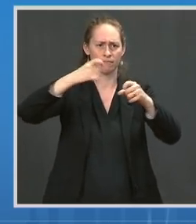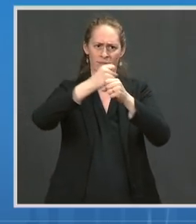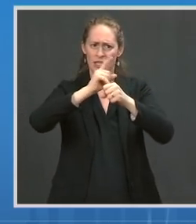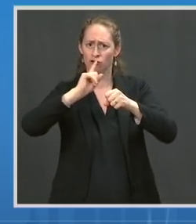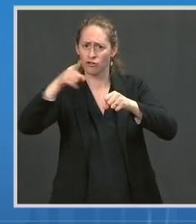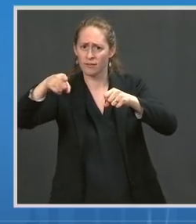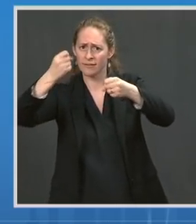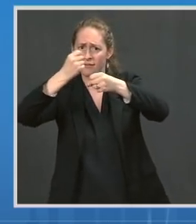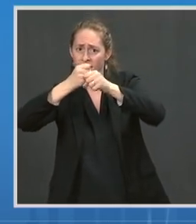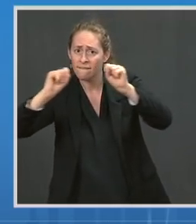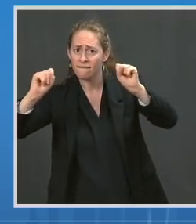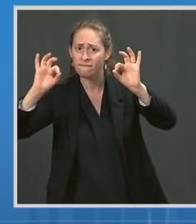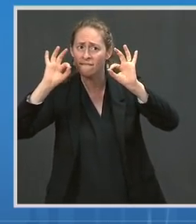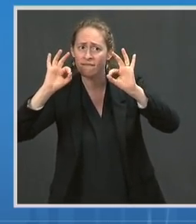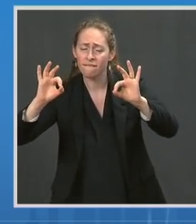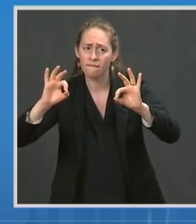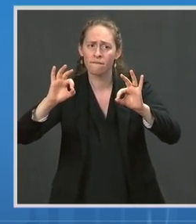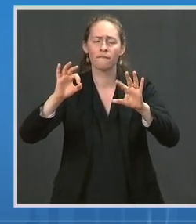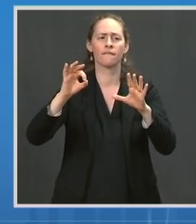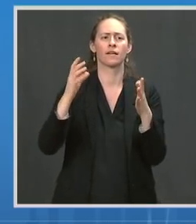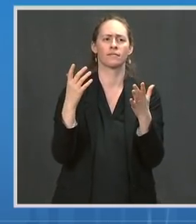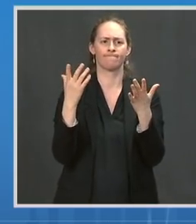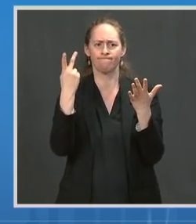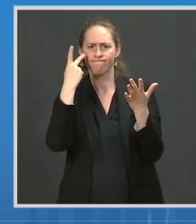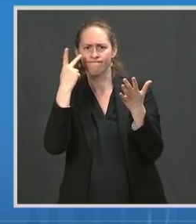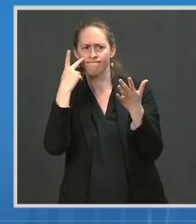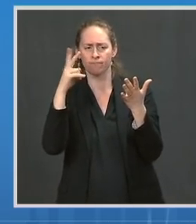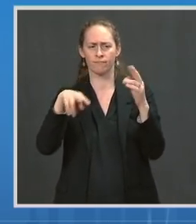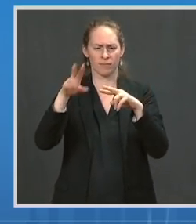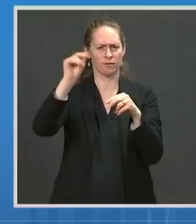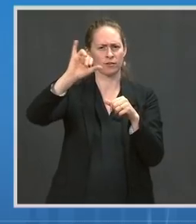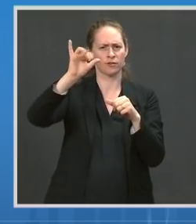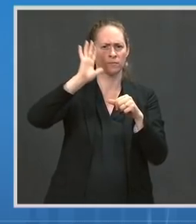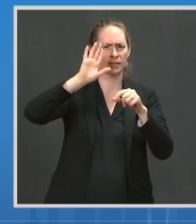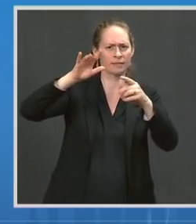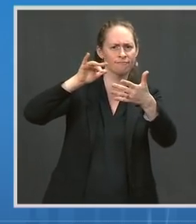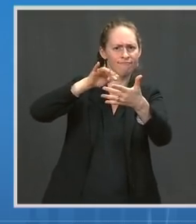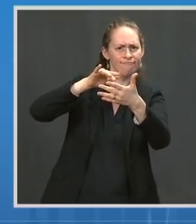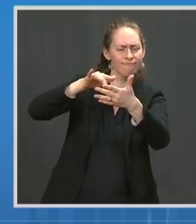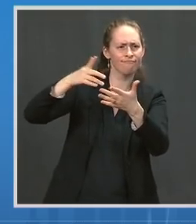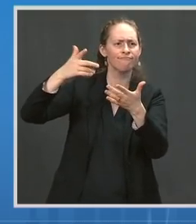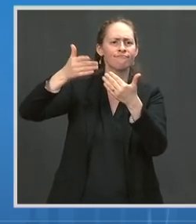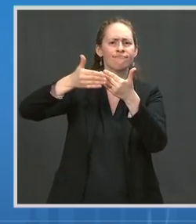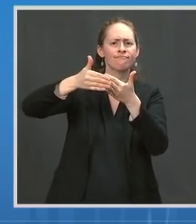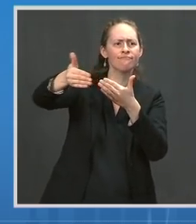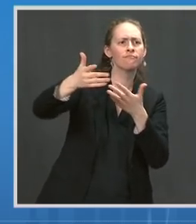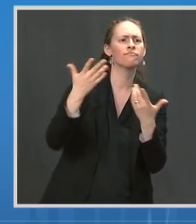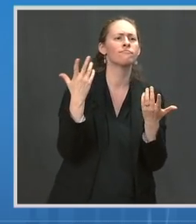but as well as whether or not a boost of wild-type versus a boost of variant-specific